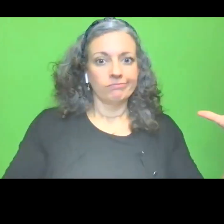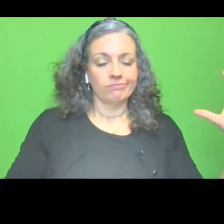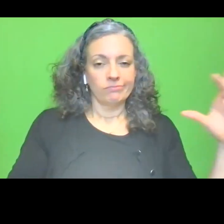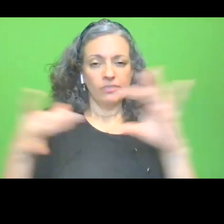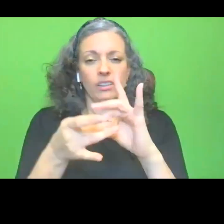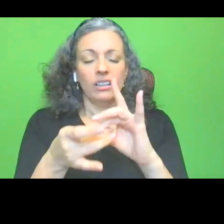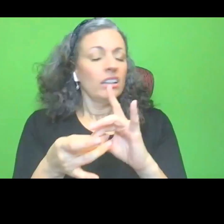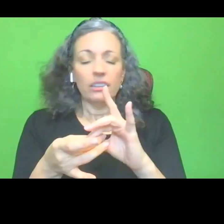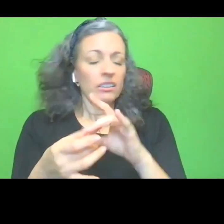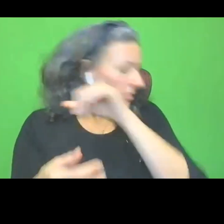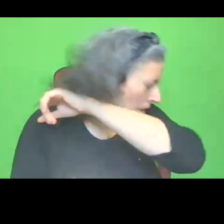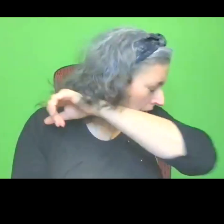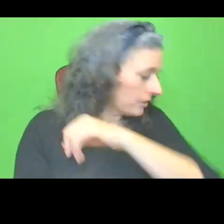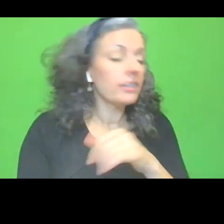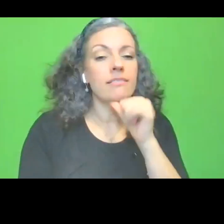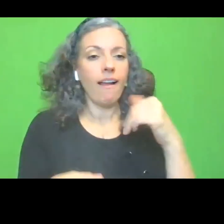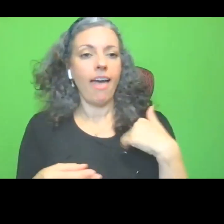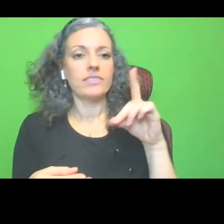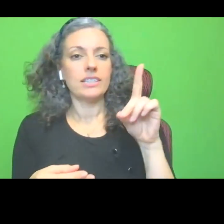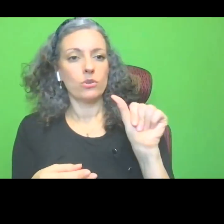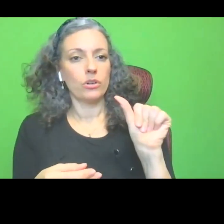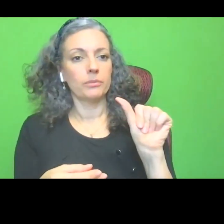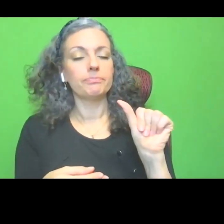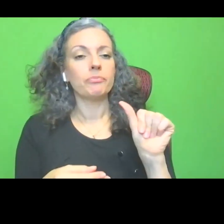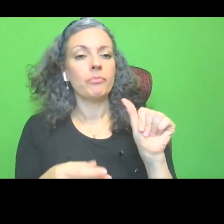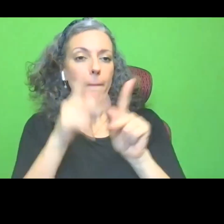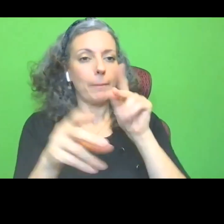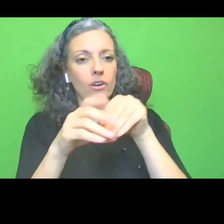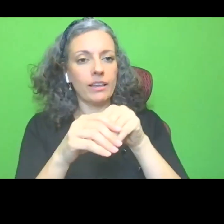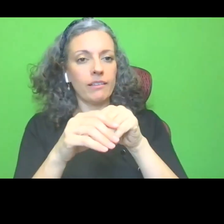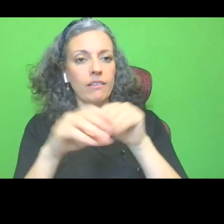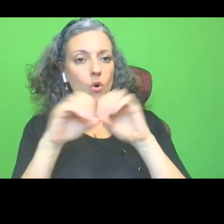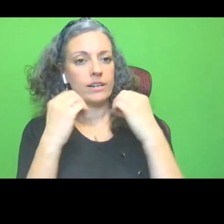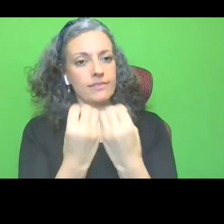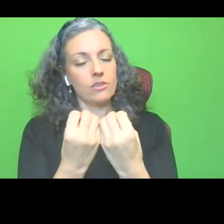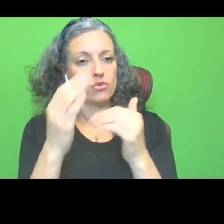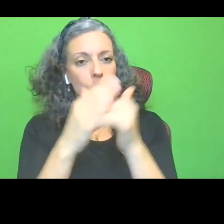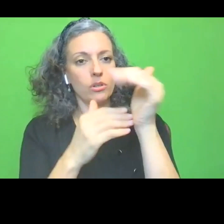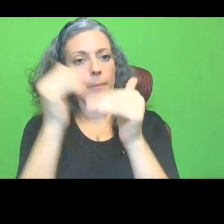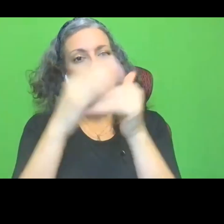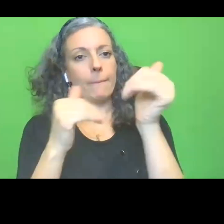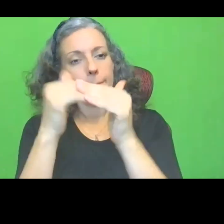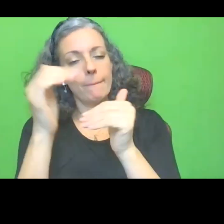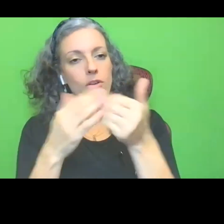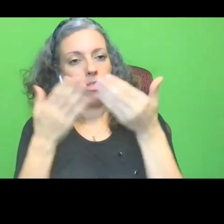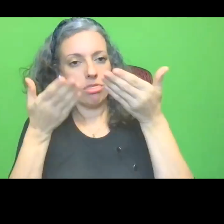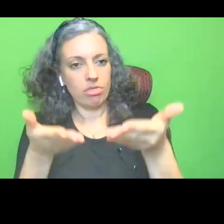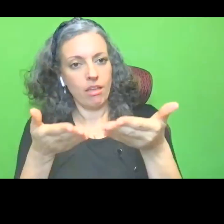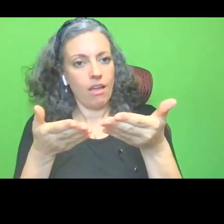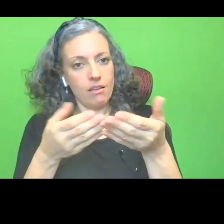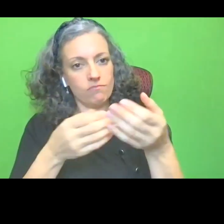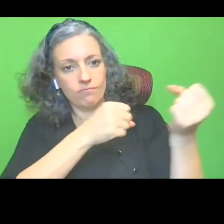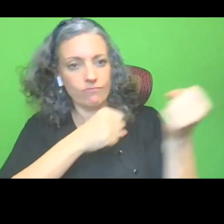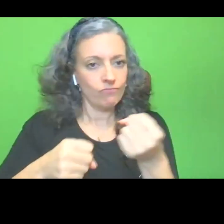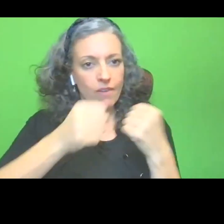peoples in these roles that are so key to building out the technology infrastructure.